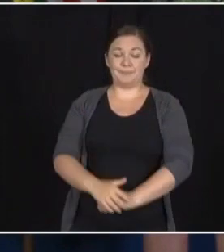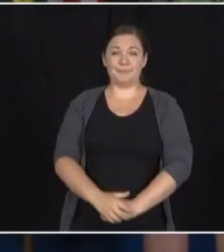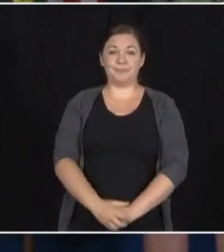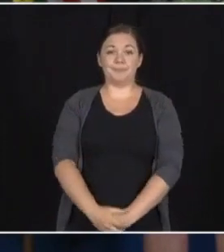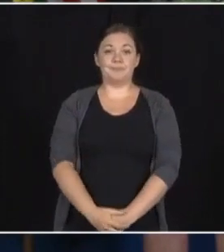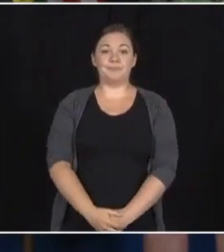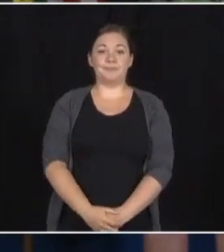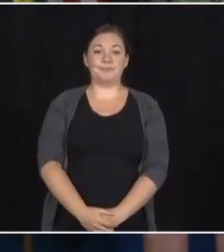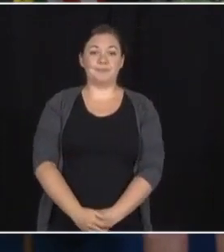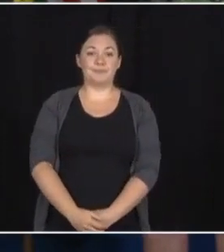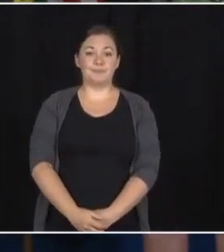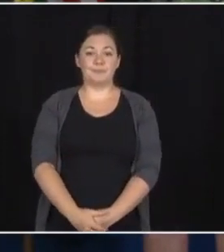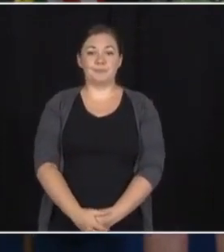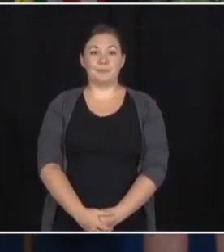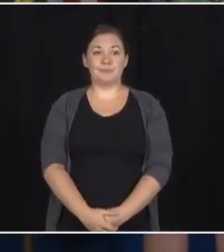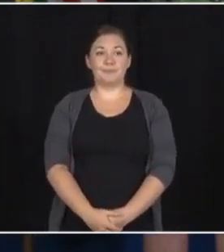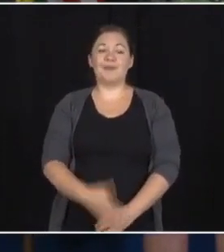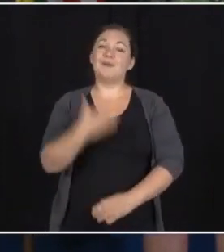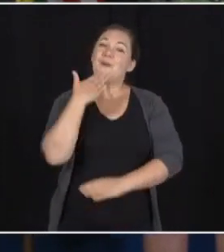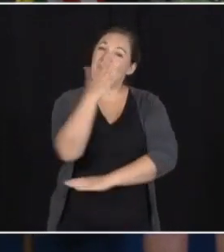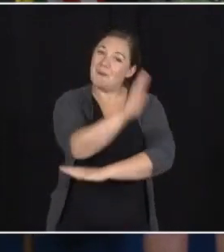Good afternoon.